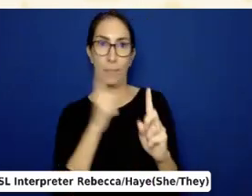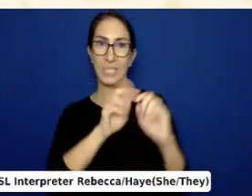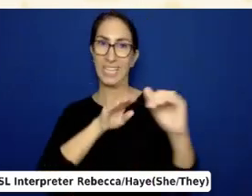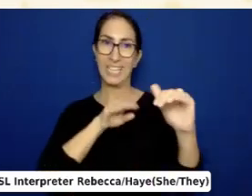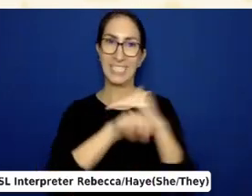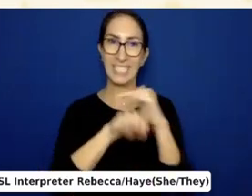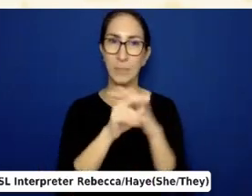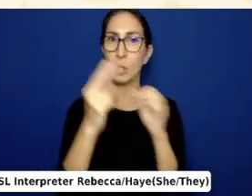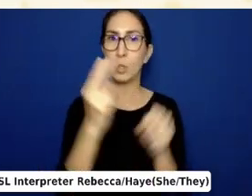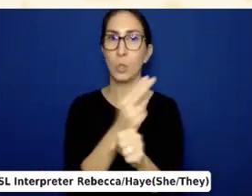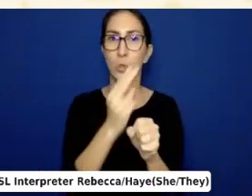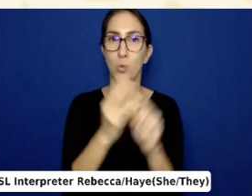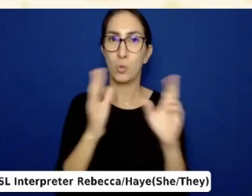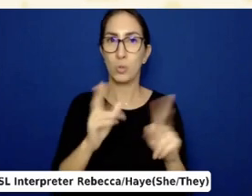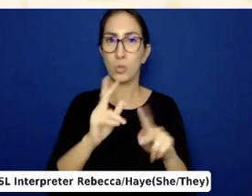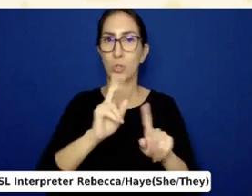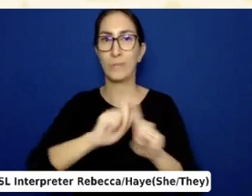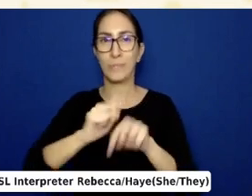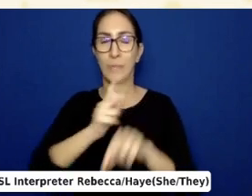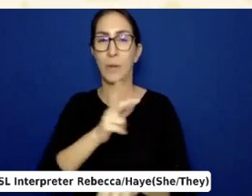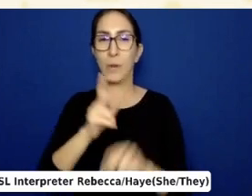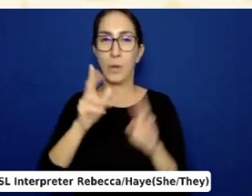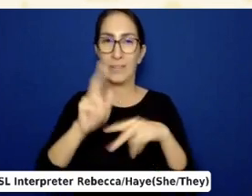So it's always necessary.